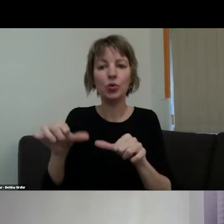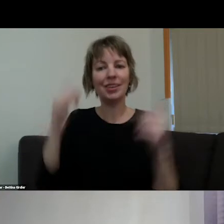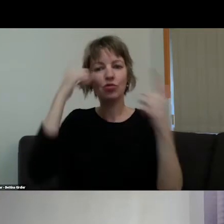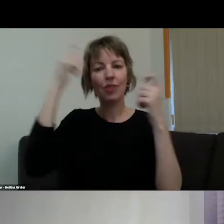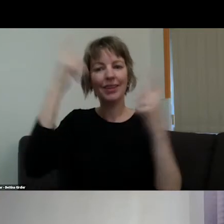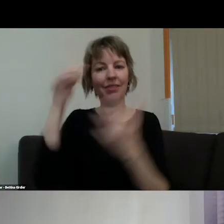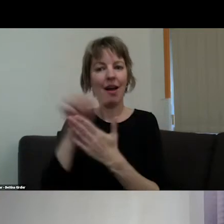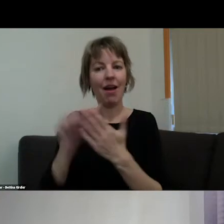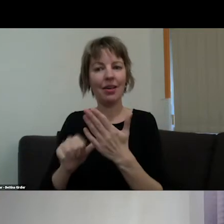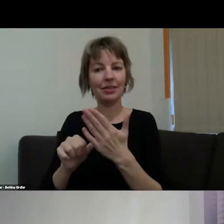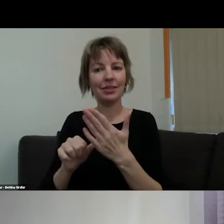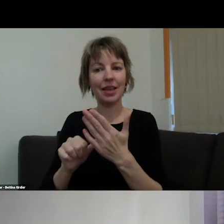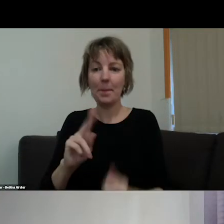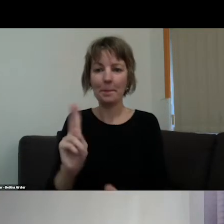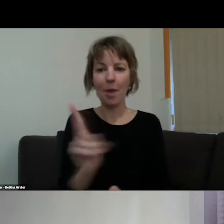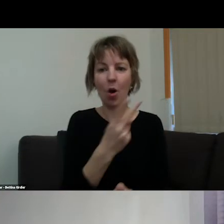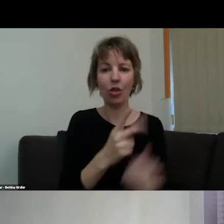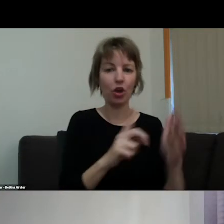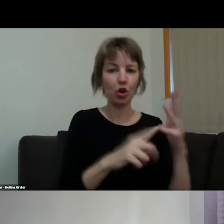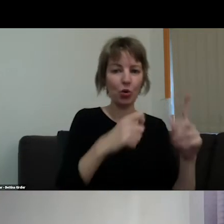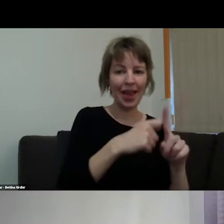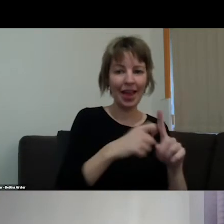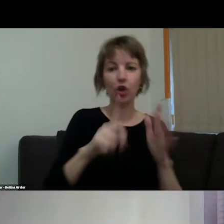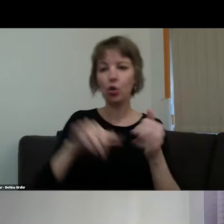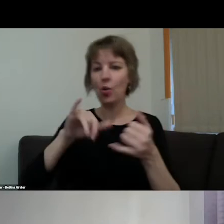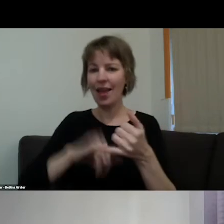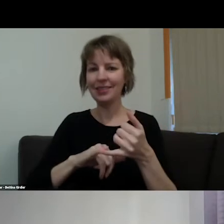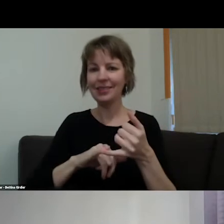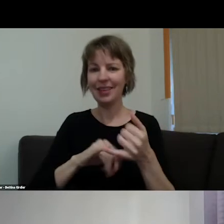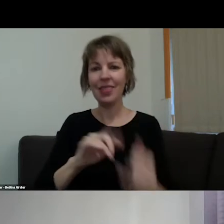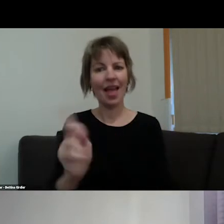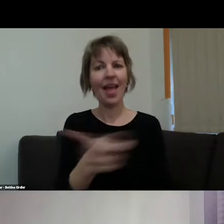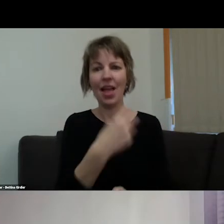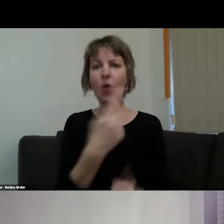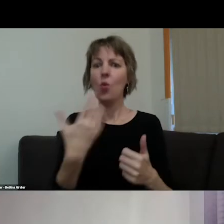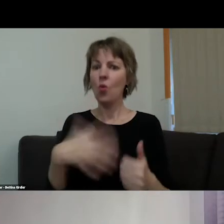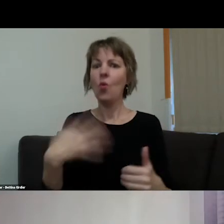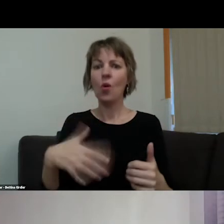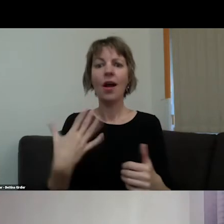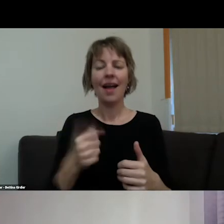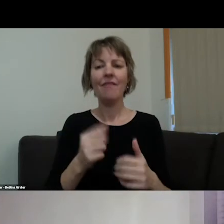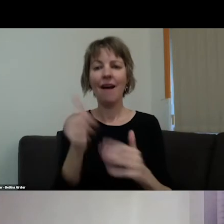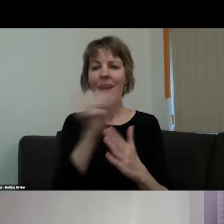in both the UK and the US are really heavily embedded in the whole healthcare continuum for those populations as